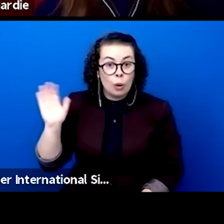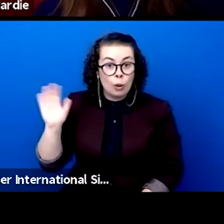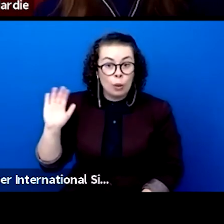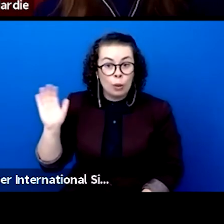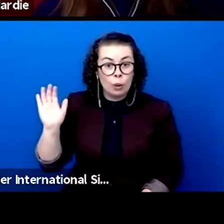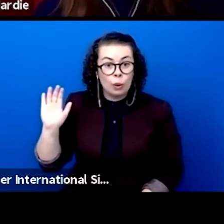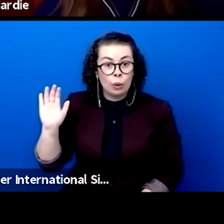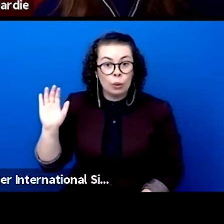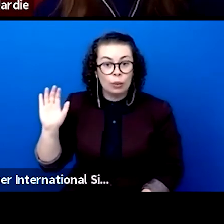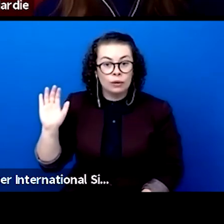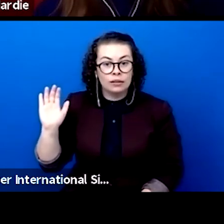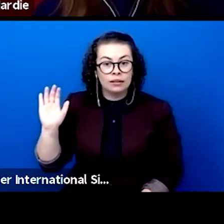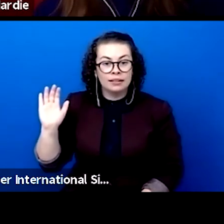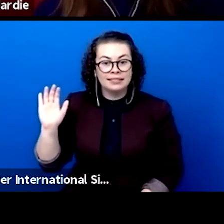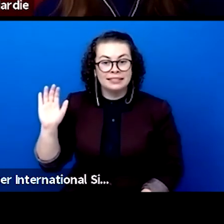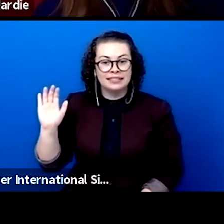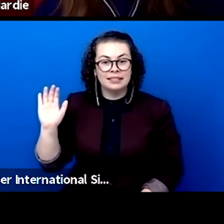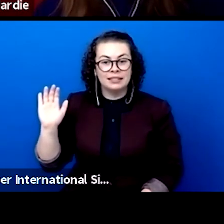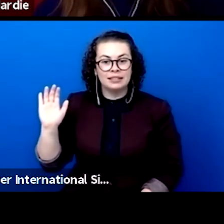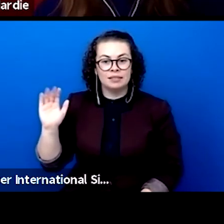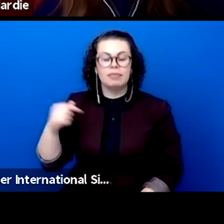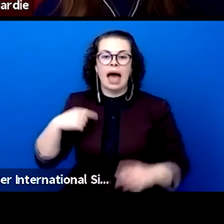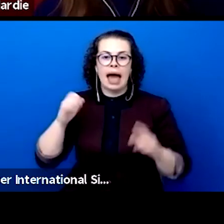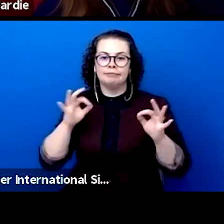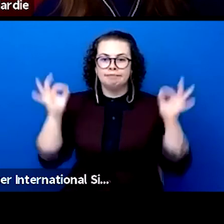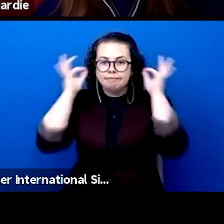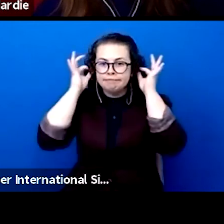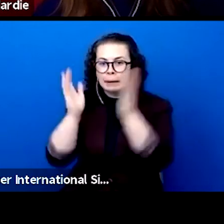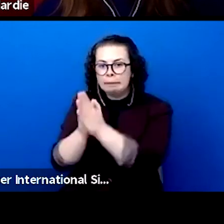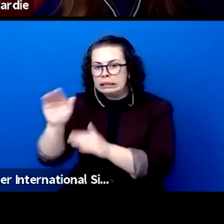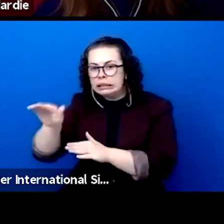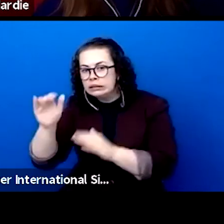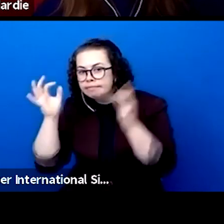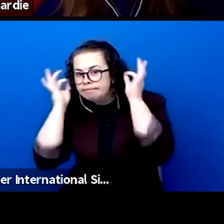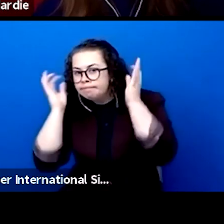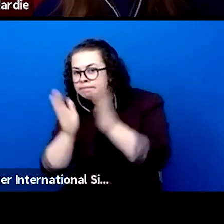Yea, I need your headphones. Okay, so let's